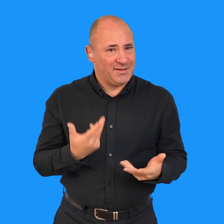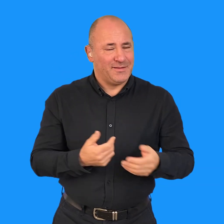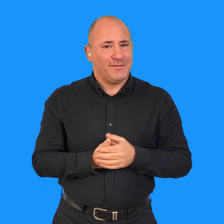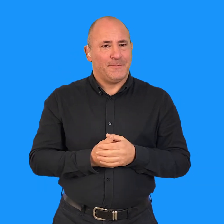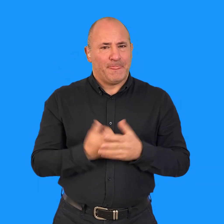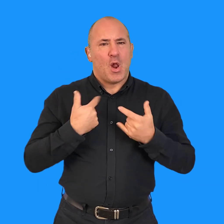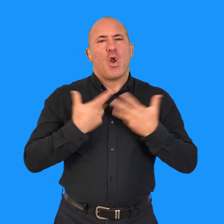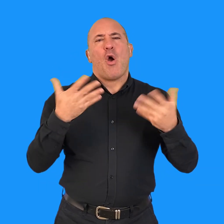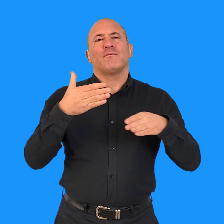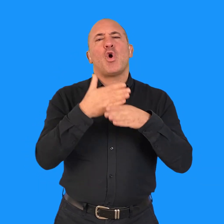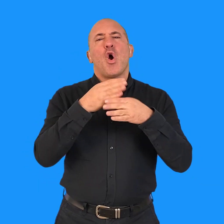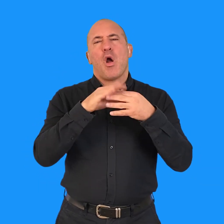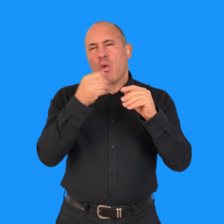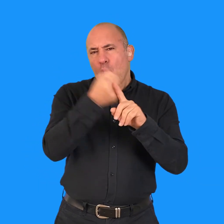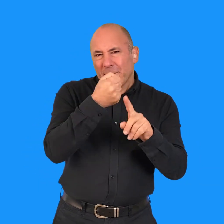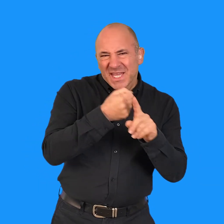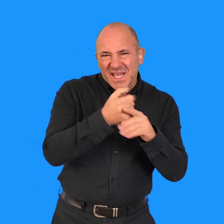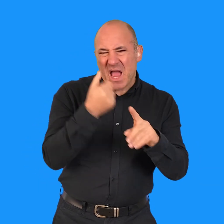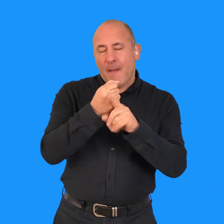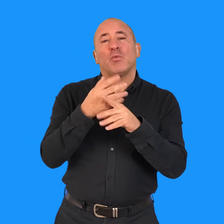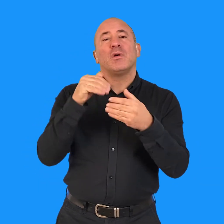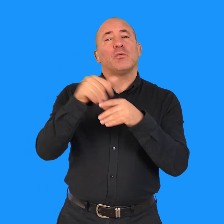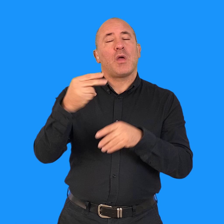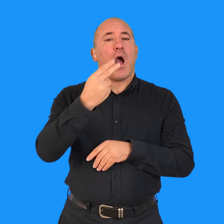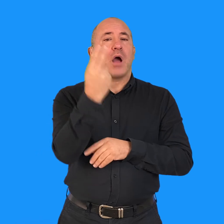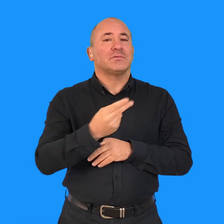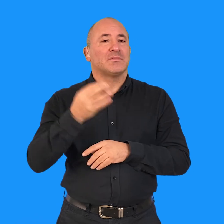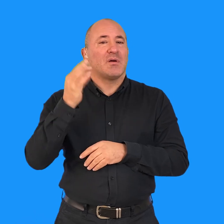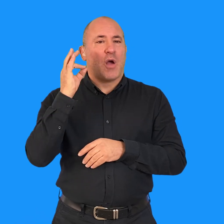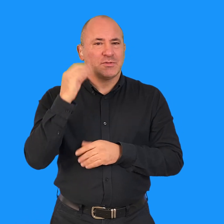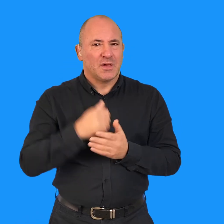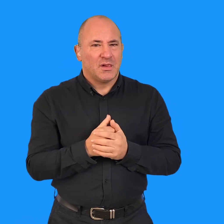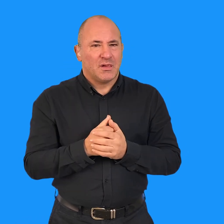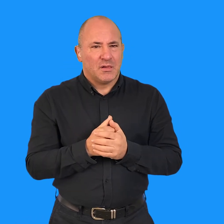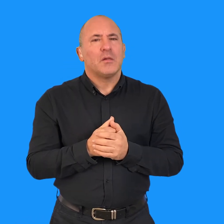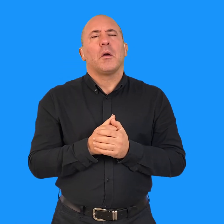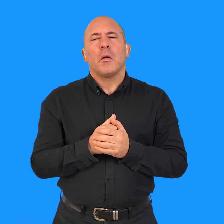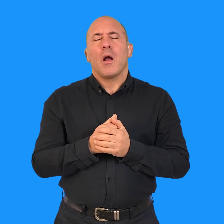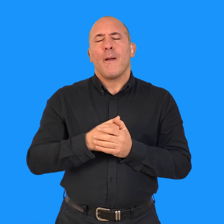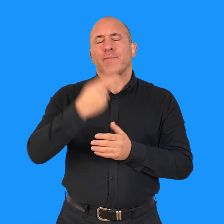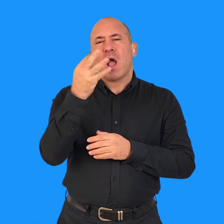We do quite a lot of work lobbying and campaigning with the Arts Council.